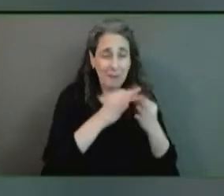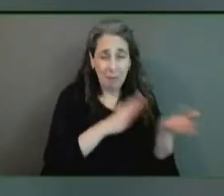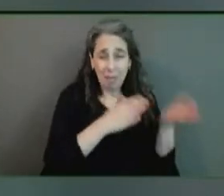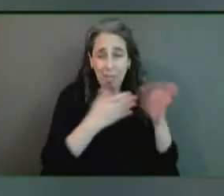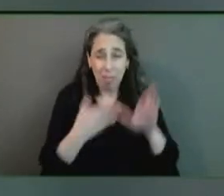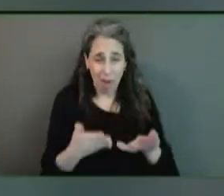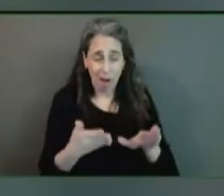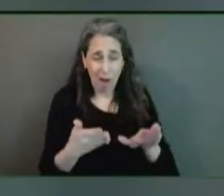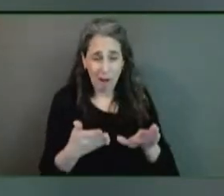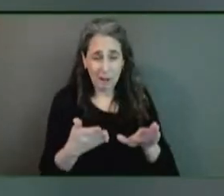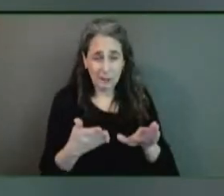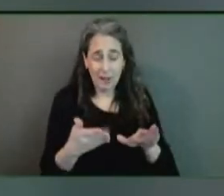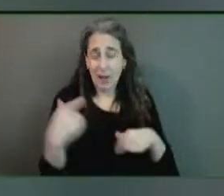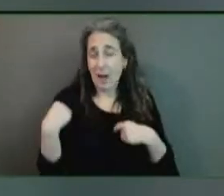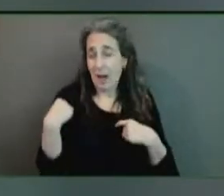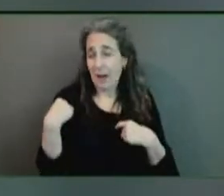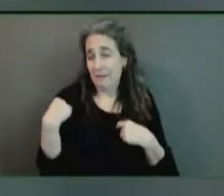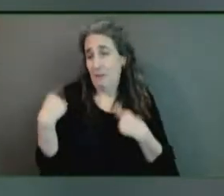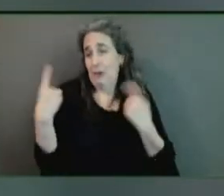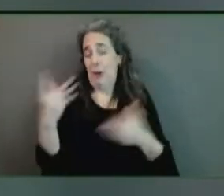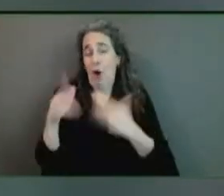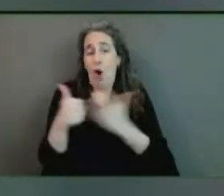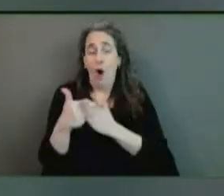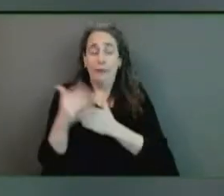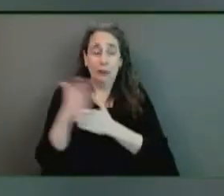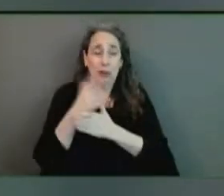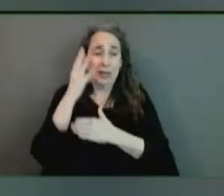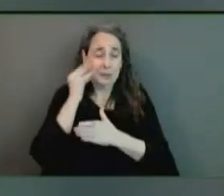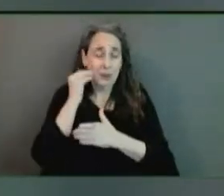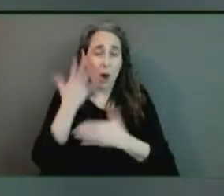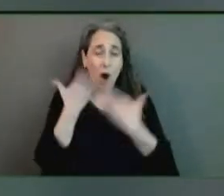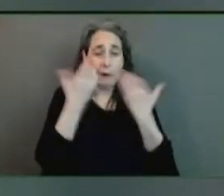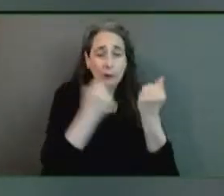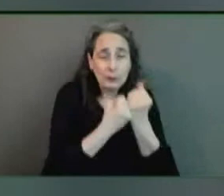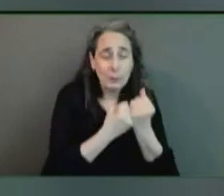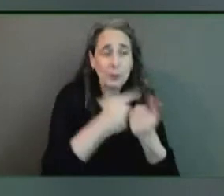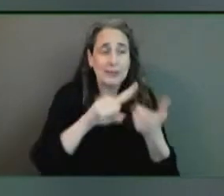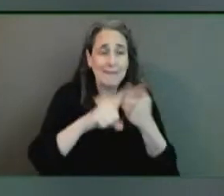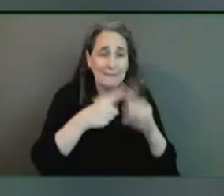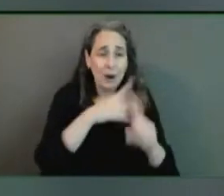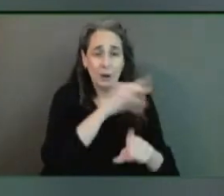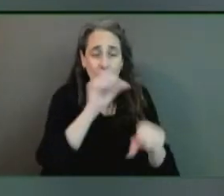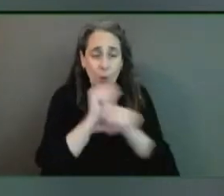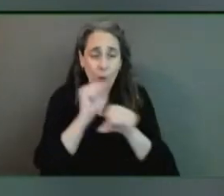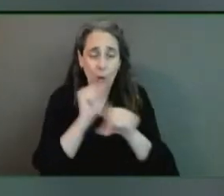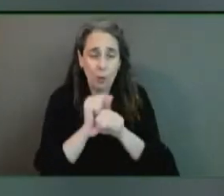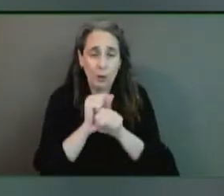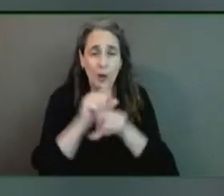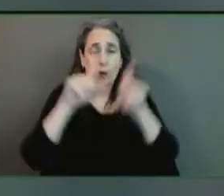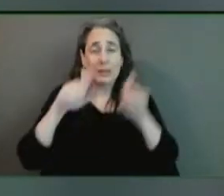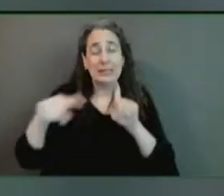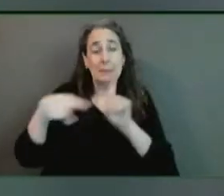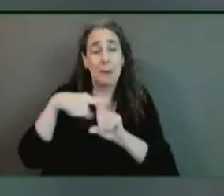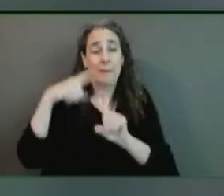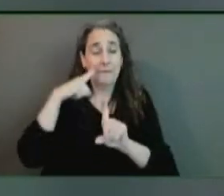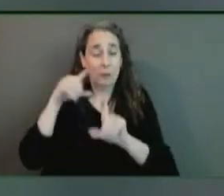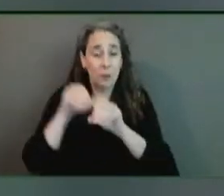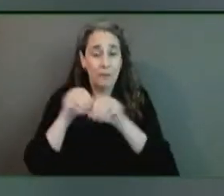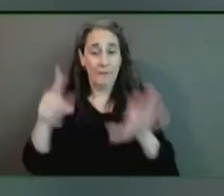Some of us have lost friends or family members, and by now all of us likely have shared the experience of offering support